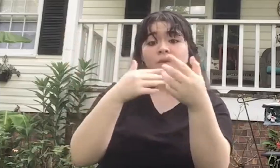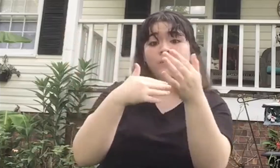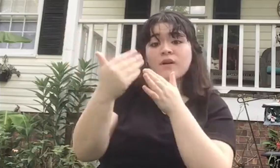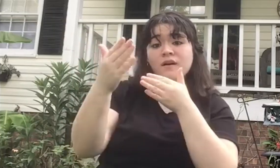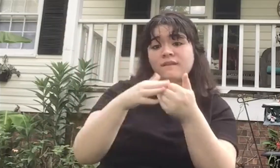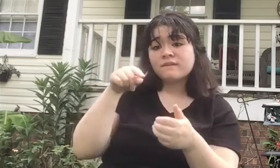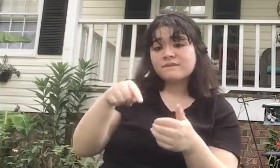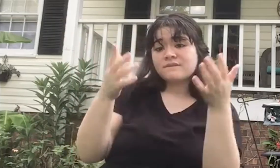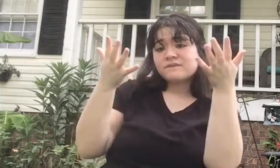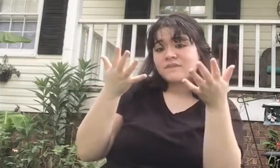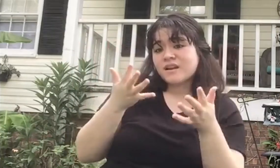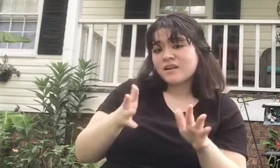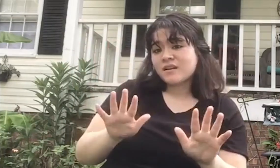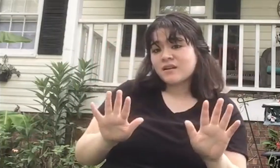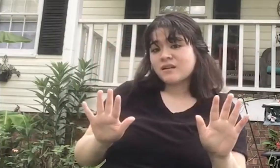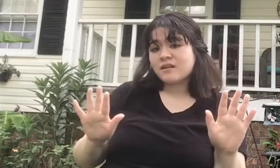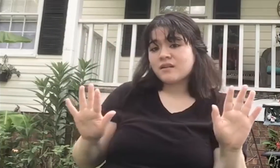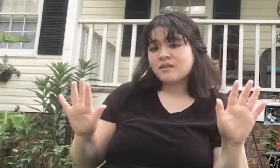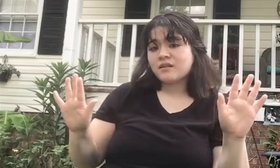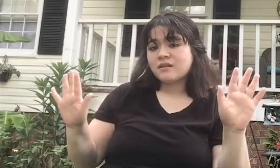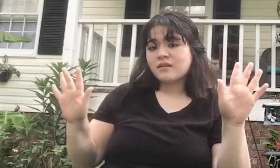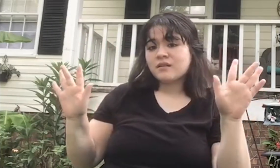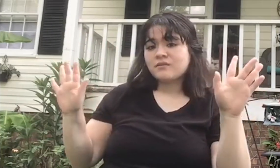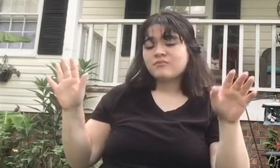Hang in there, we'll get through.